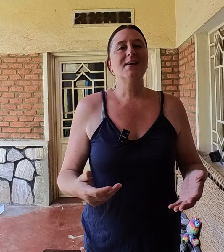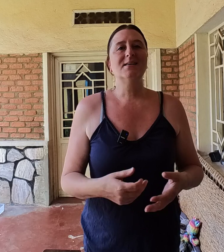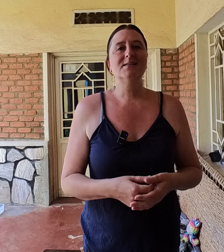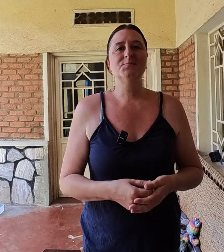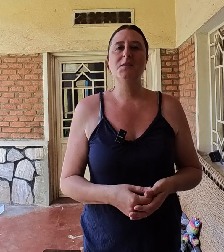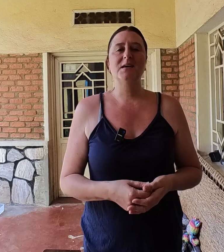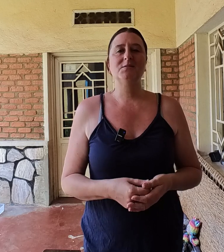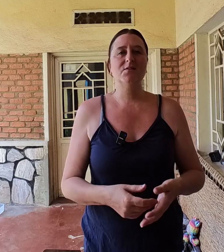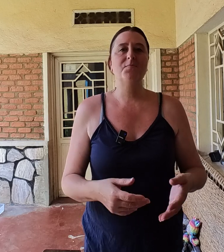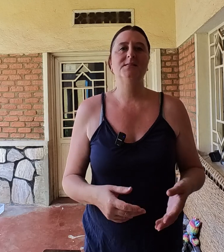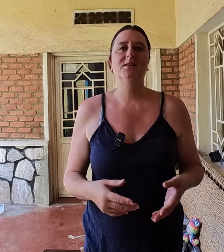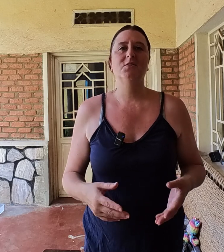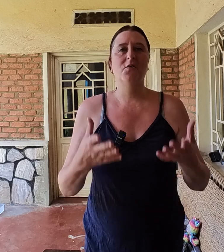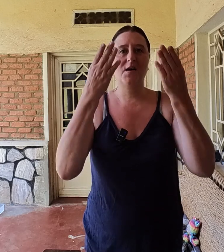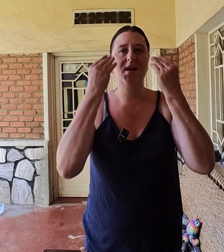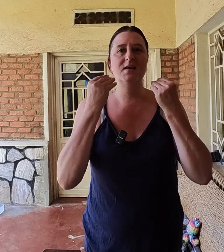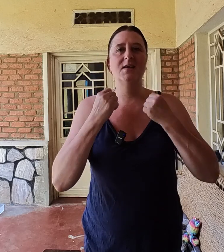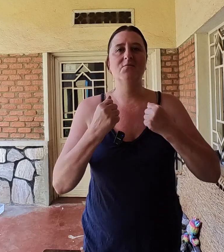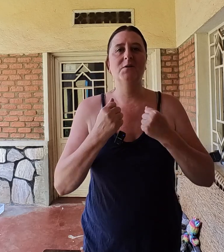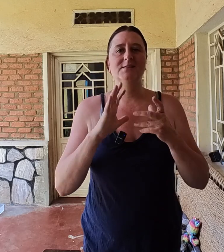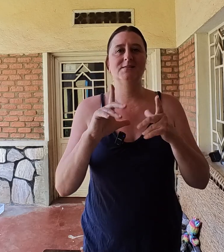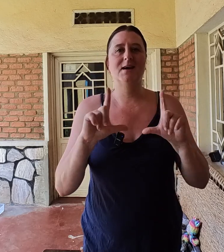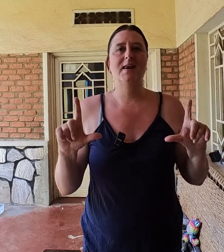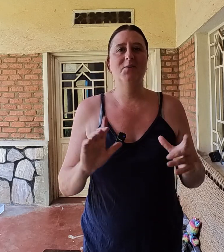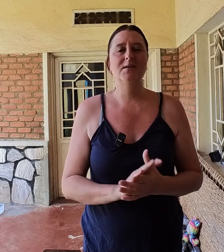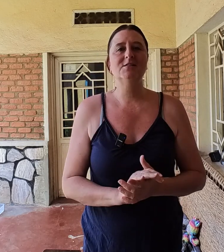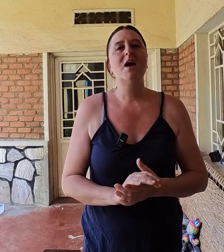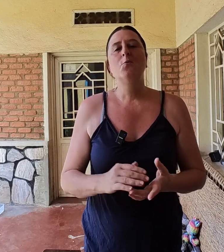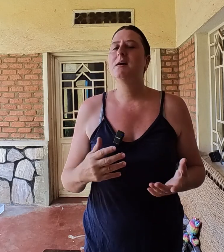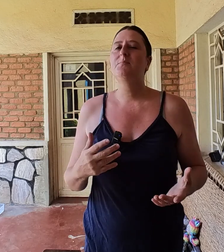Hi guys. Welcome back to another episode of Learning Rwanda Sign Language. We're going